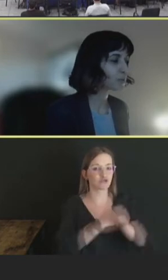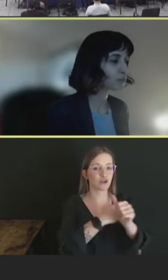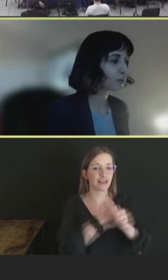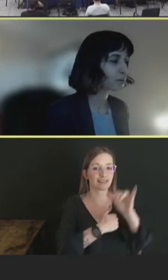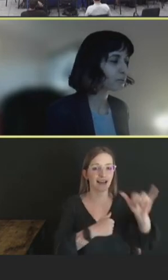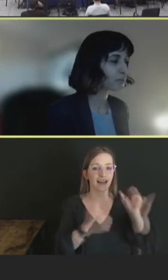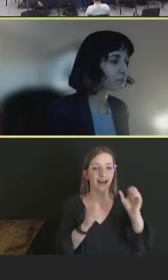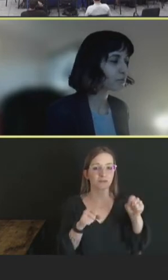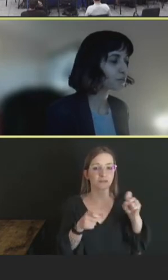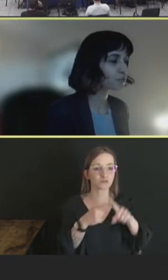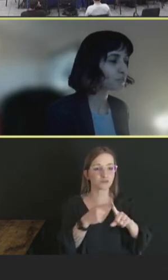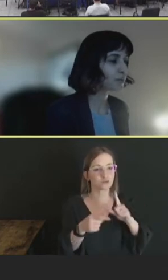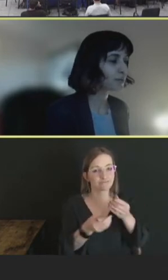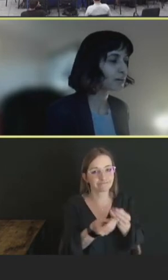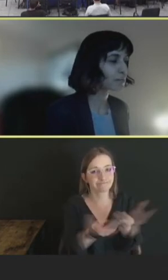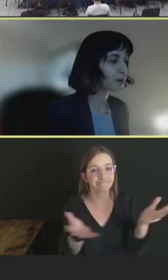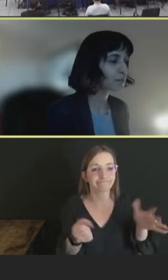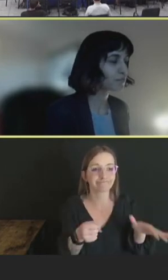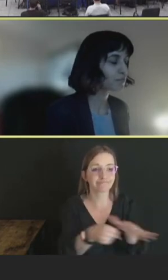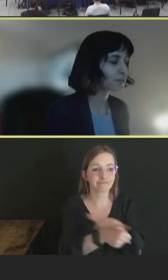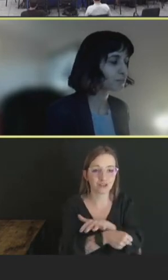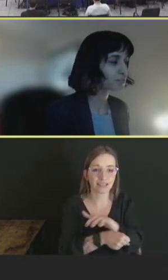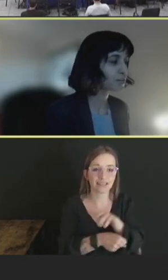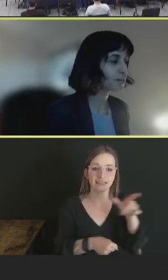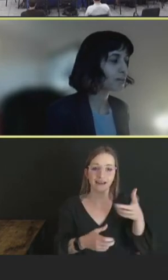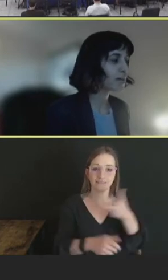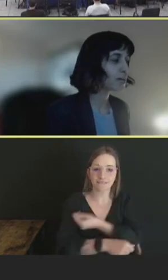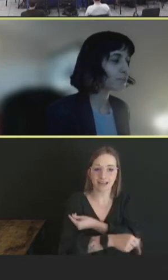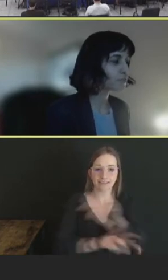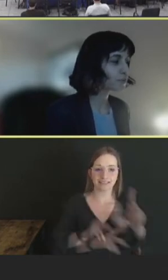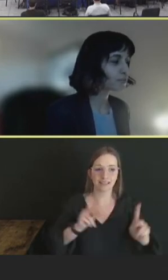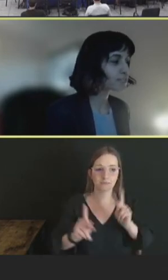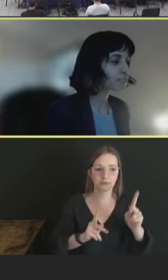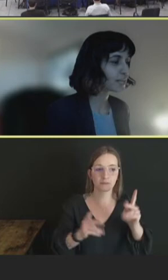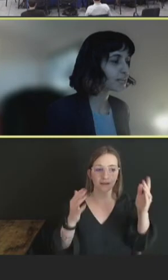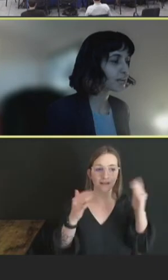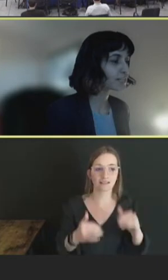perpetuated through social media and public figures and, therefore, sustaining gains